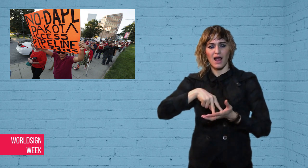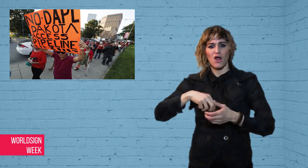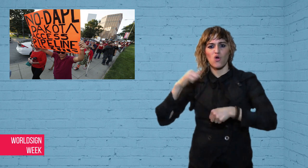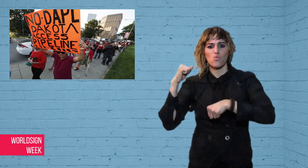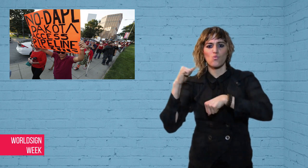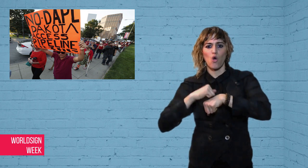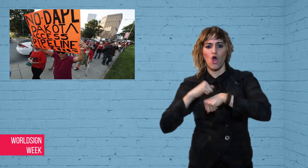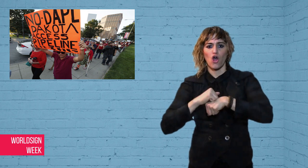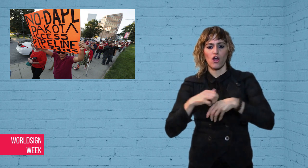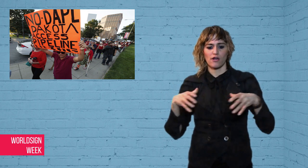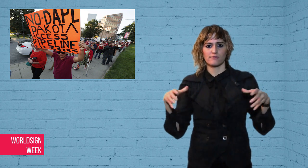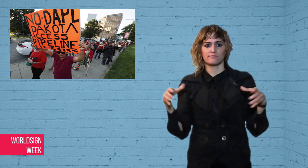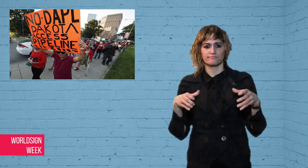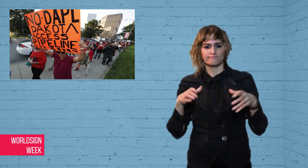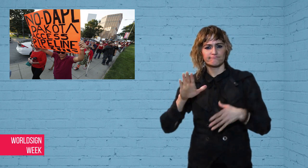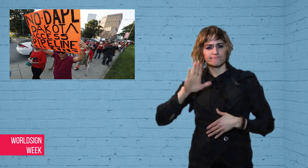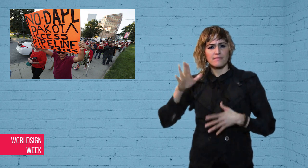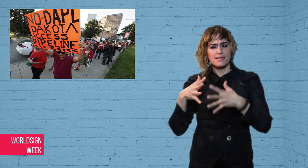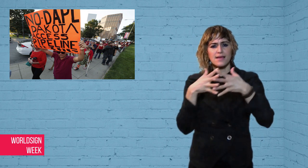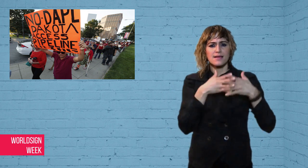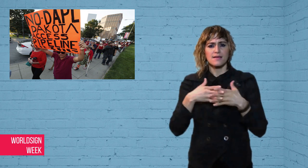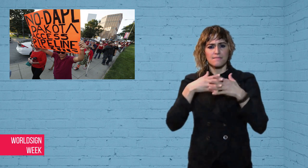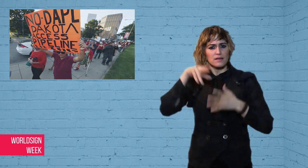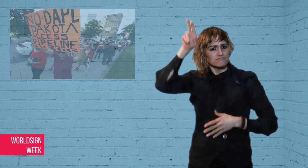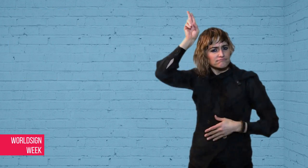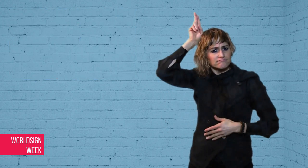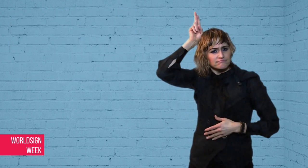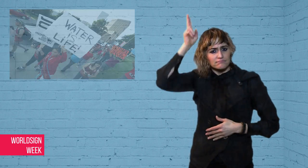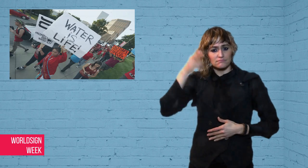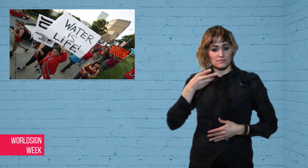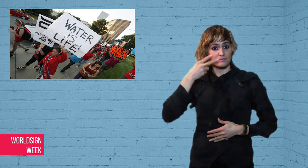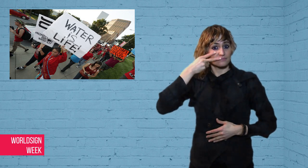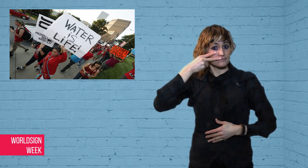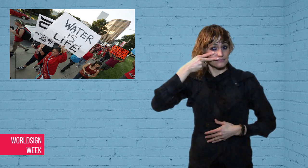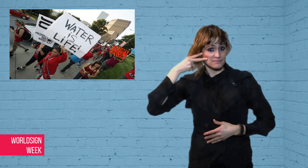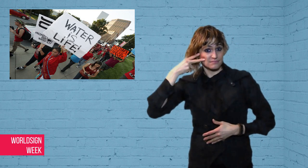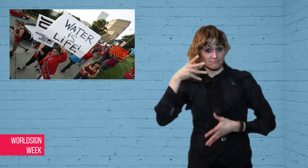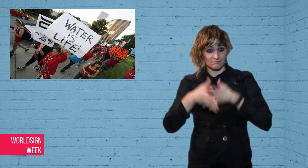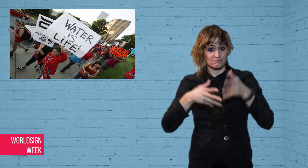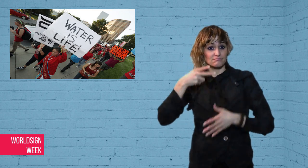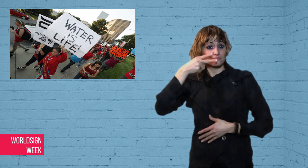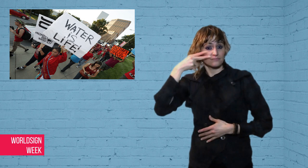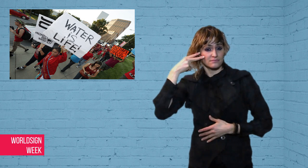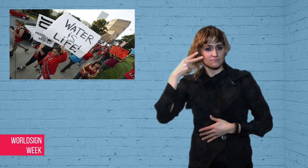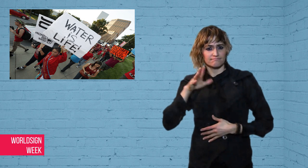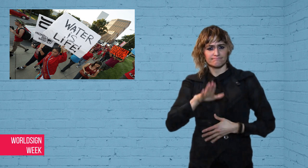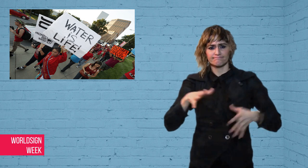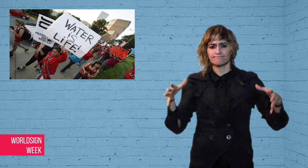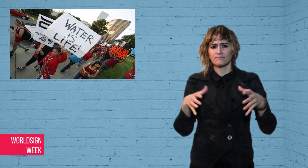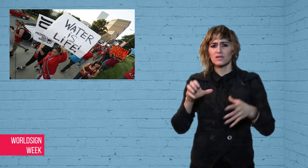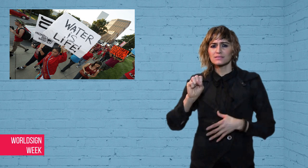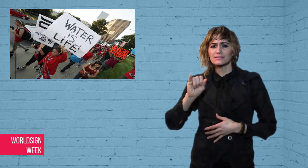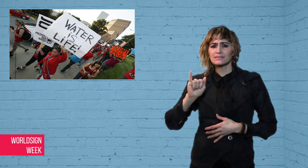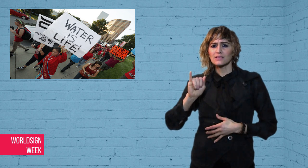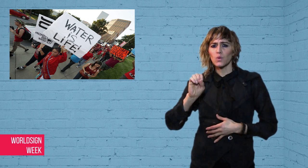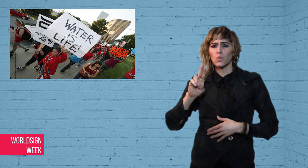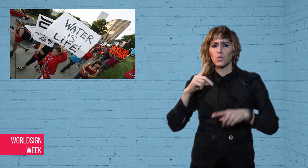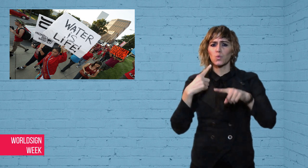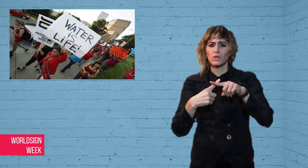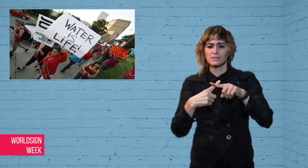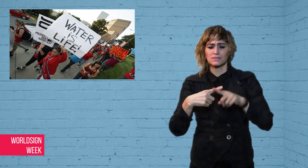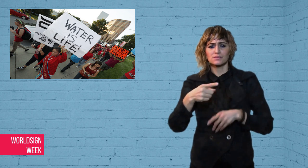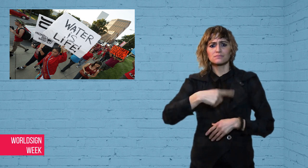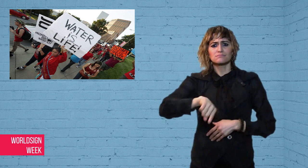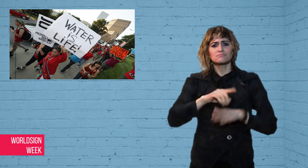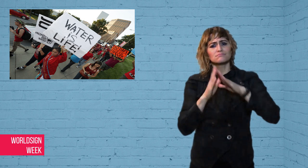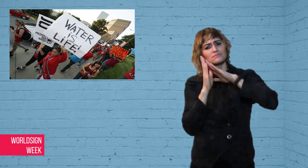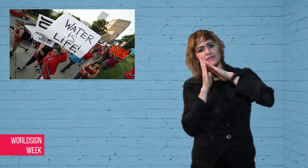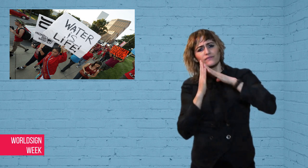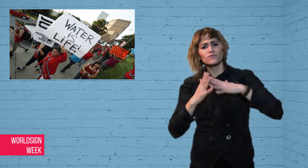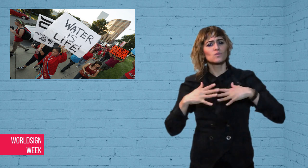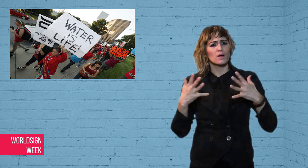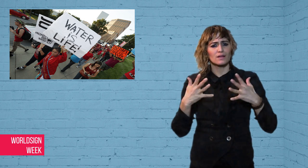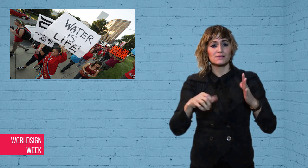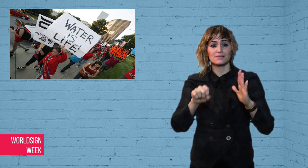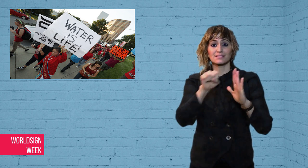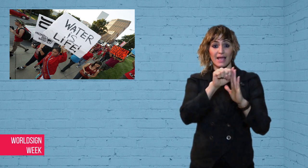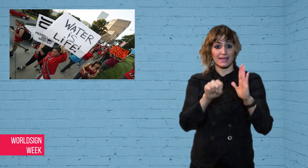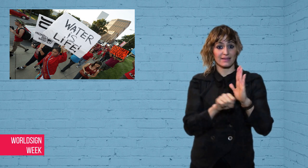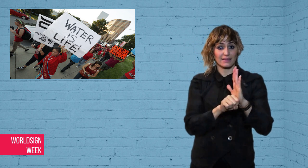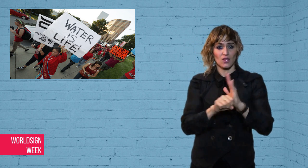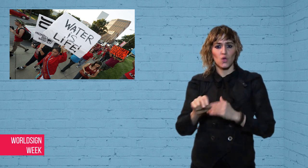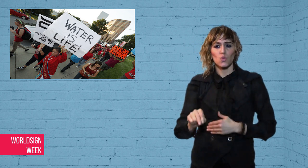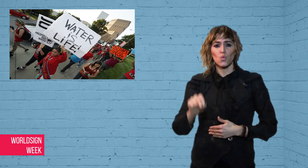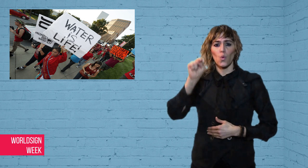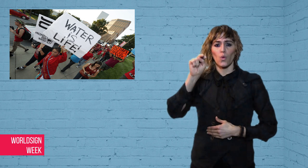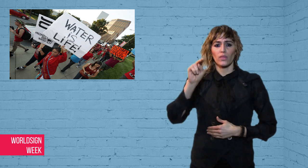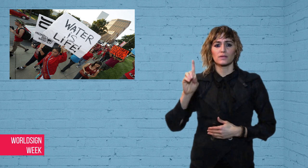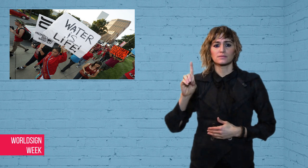The Standing Rock Sioux Tribe, a Native American group